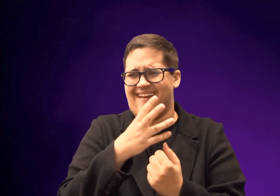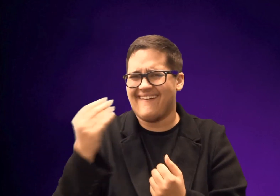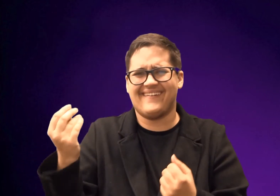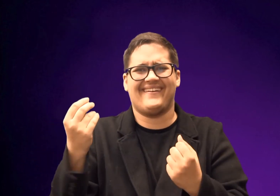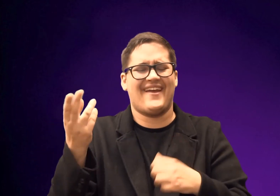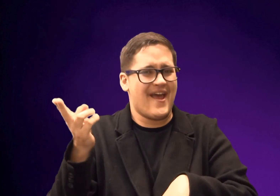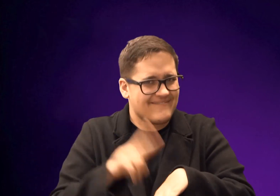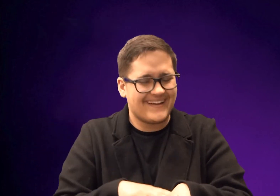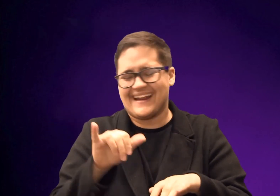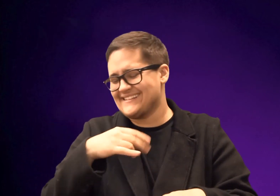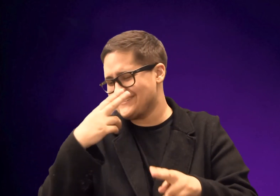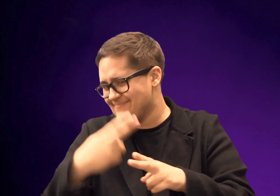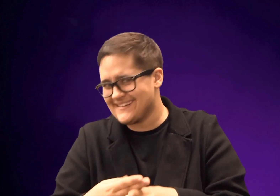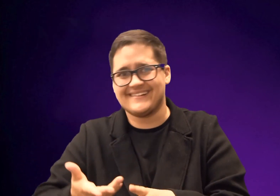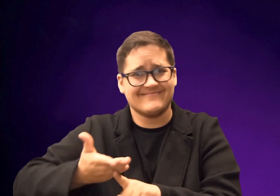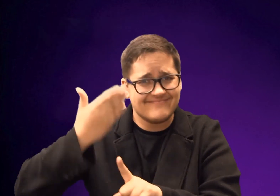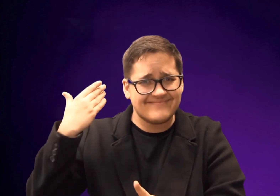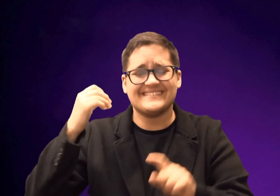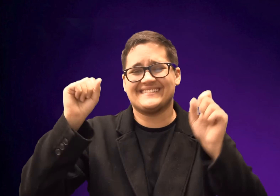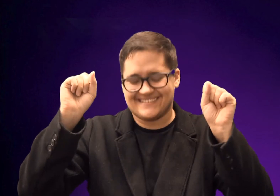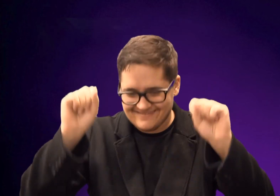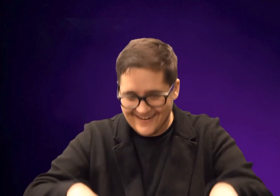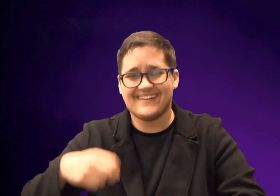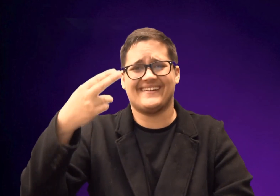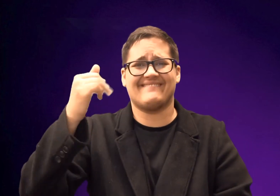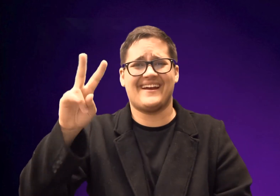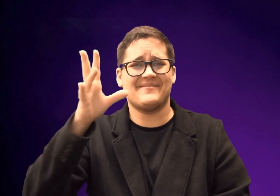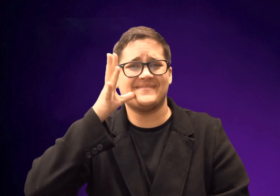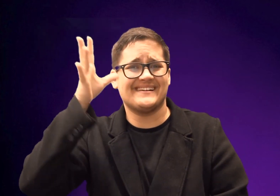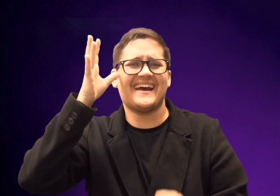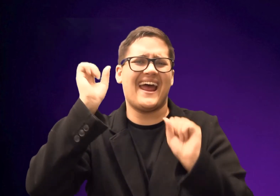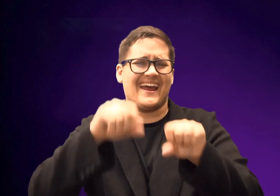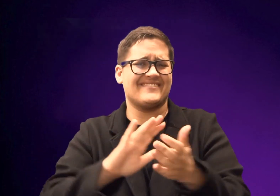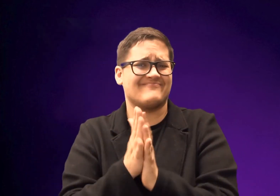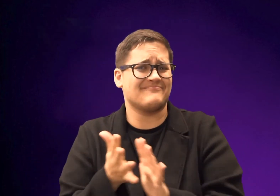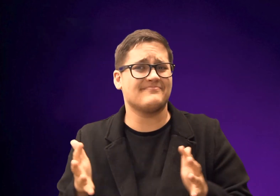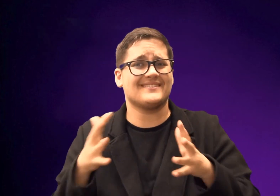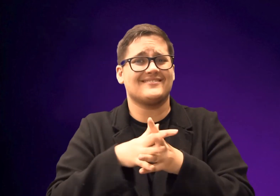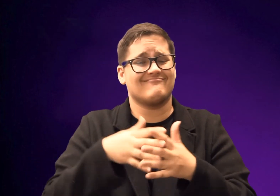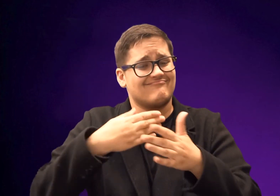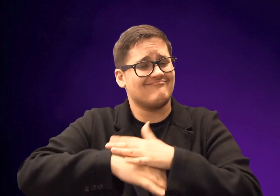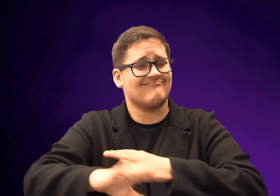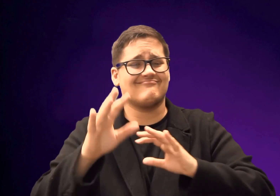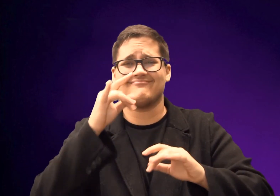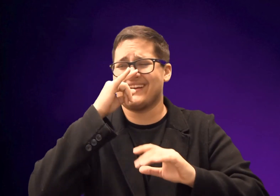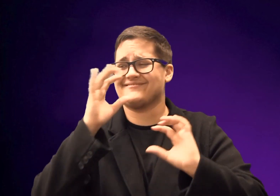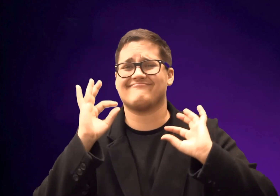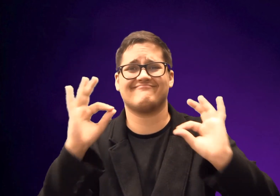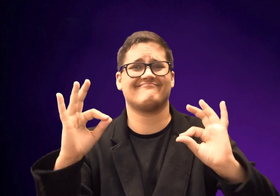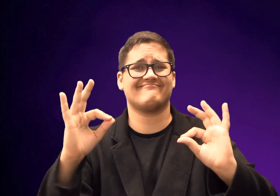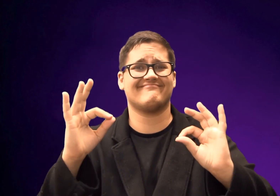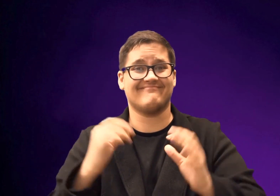And, as mentioned, YES HIV positive people can become pregnant! And they can have HIV-free children.